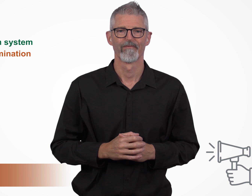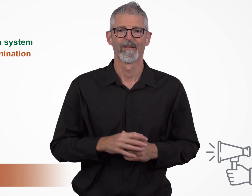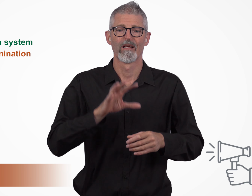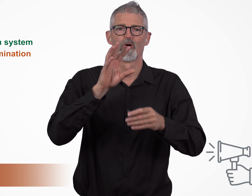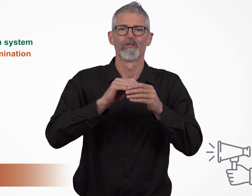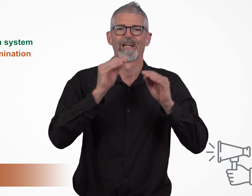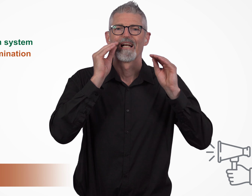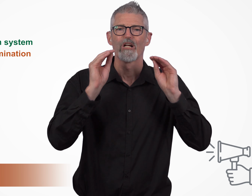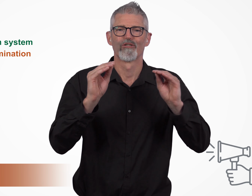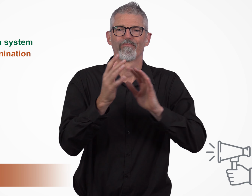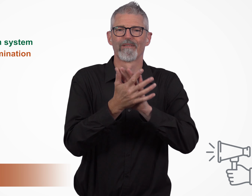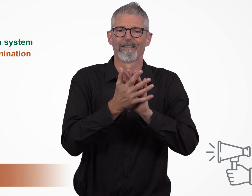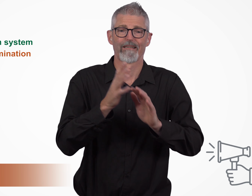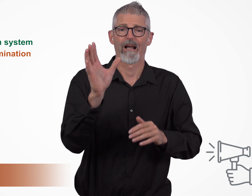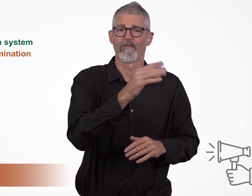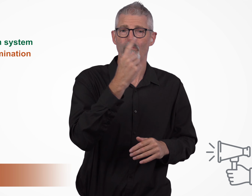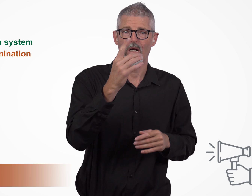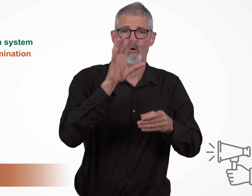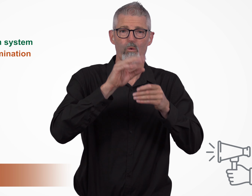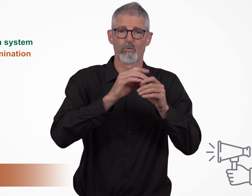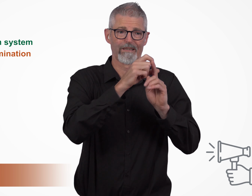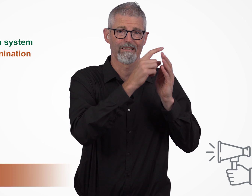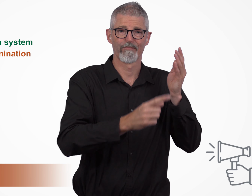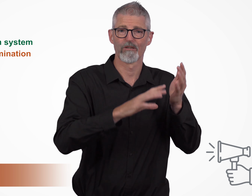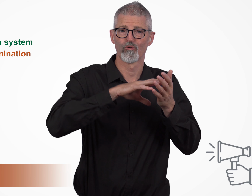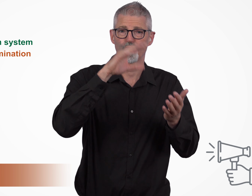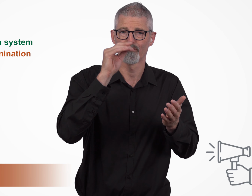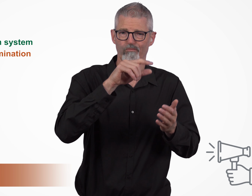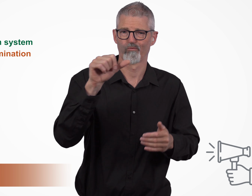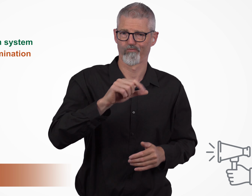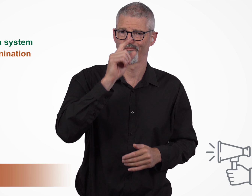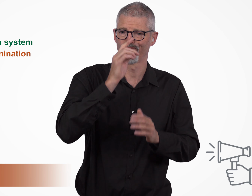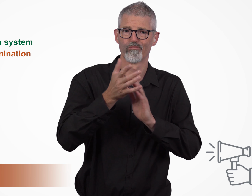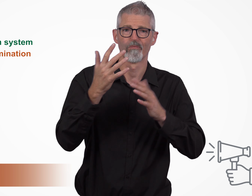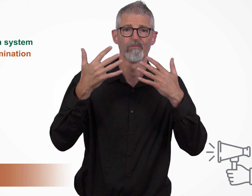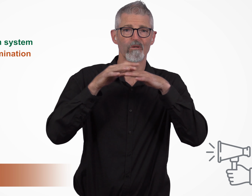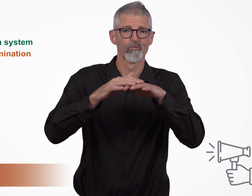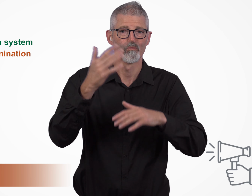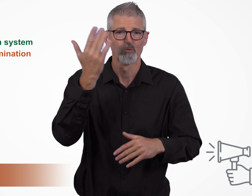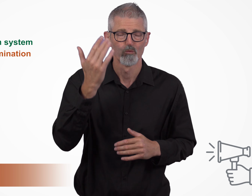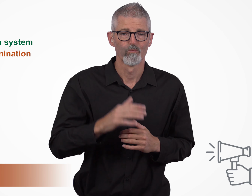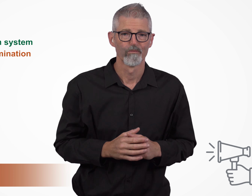The meaning of inclusive education is explained in (General Comment No.4, 2016) and states that ‘segregated models of education,